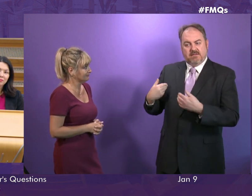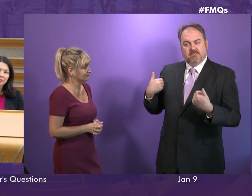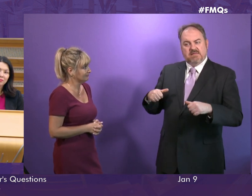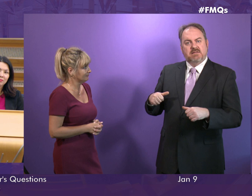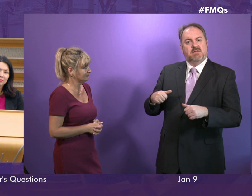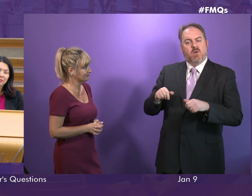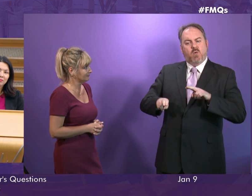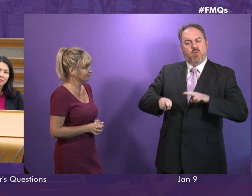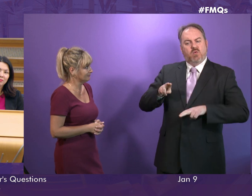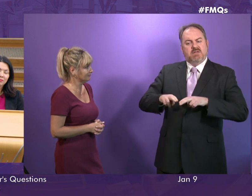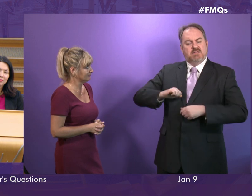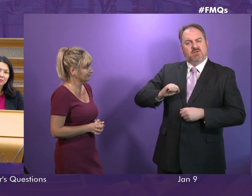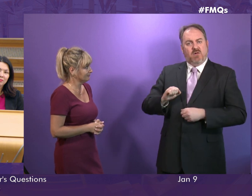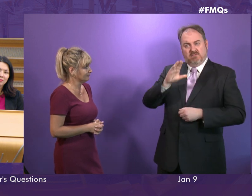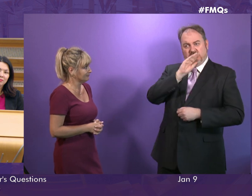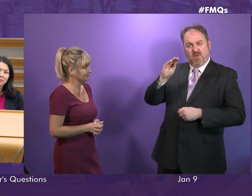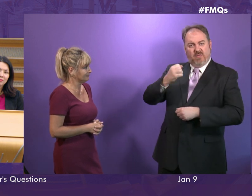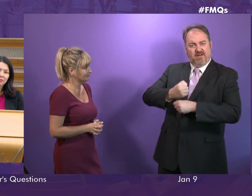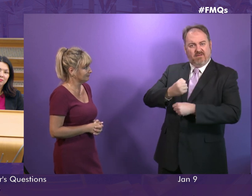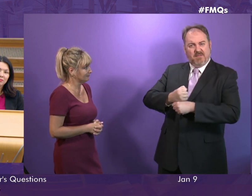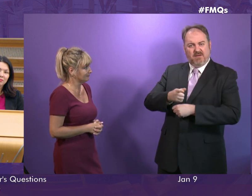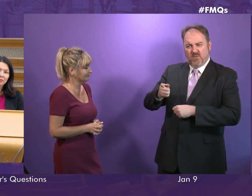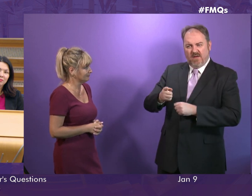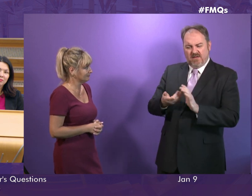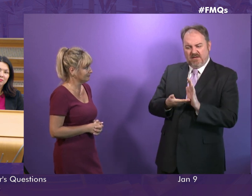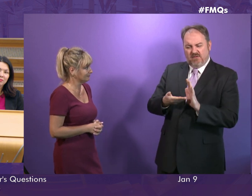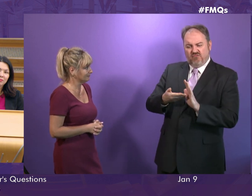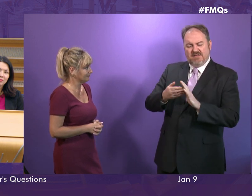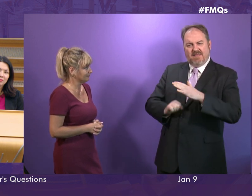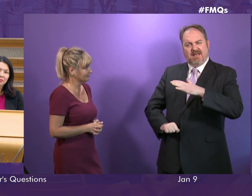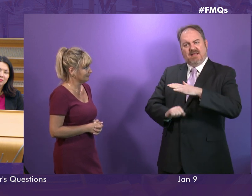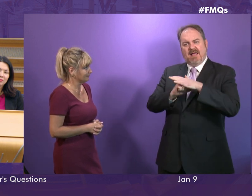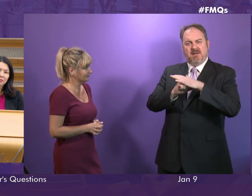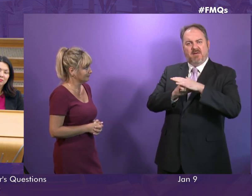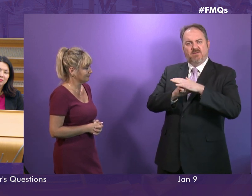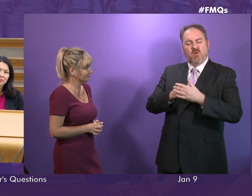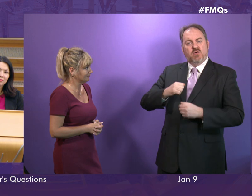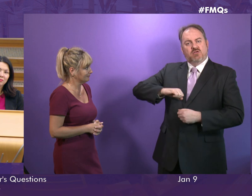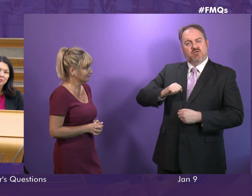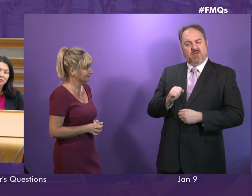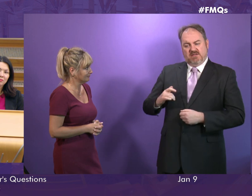the Government that it had failed to raise the cap on numbers of Scotland-domiciled students